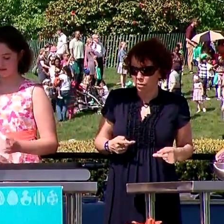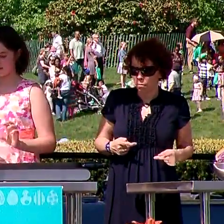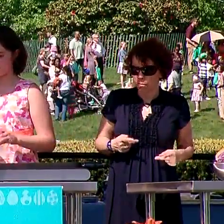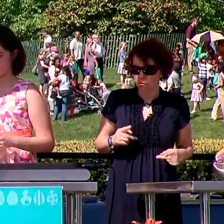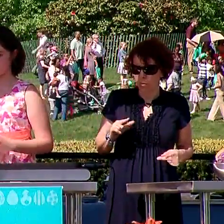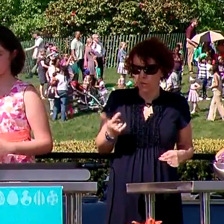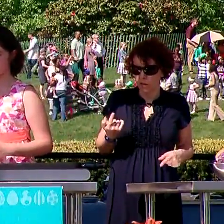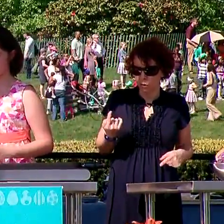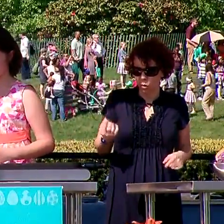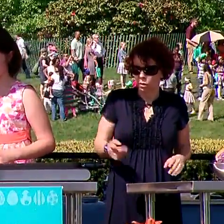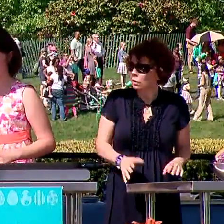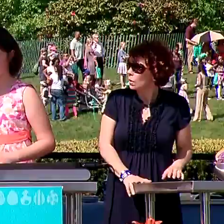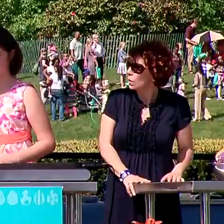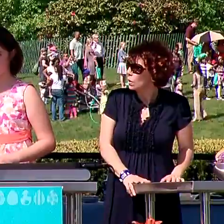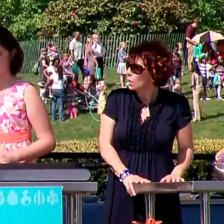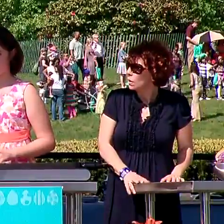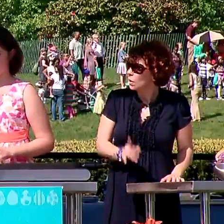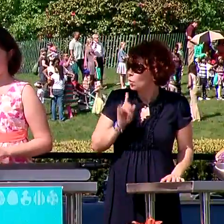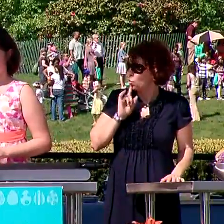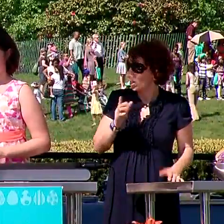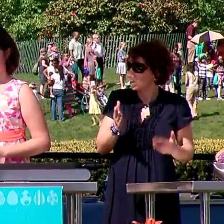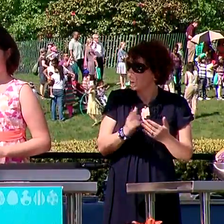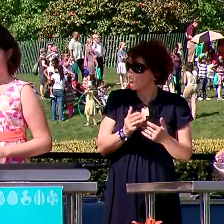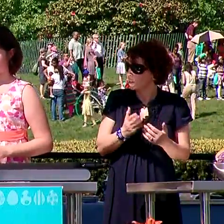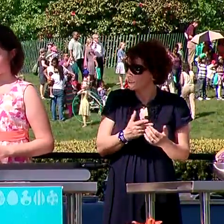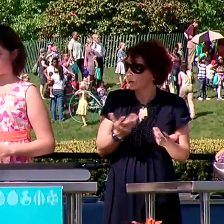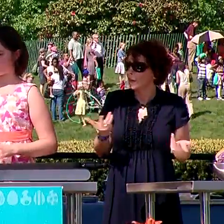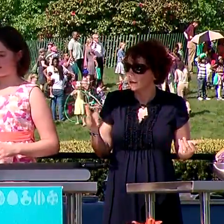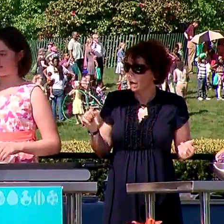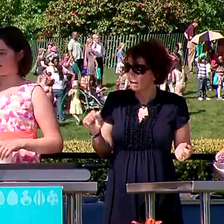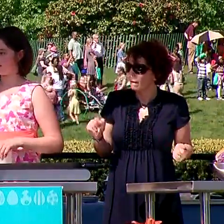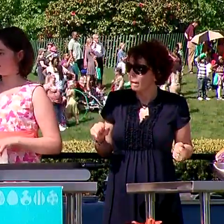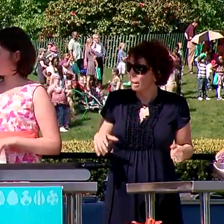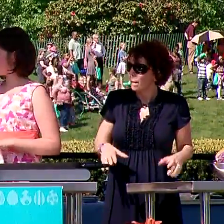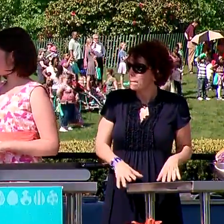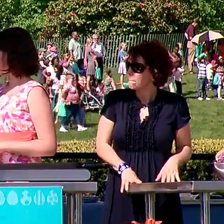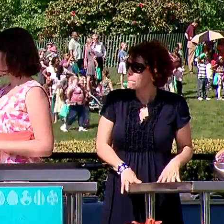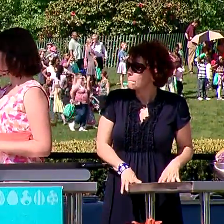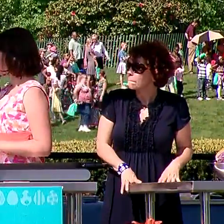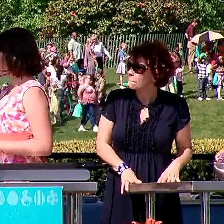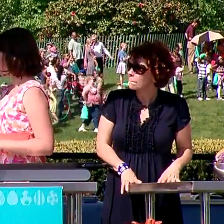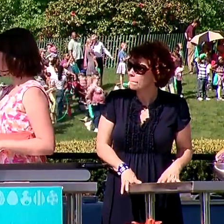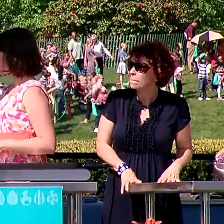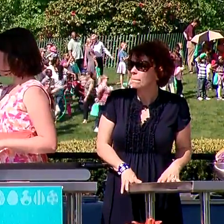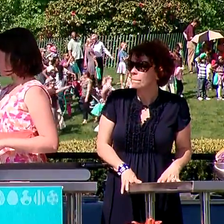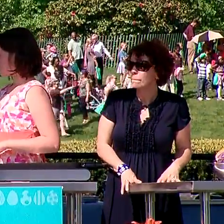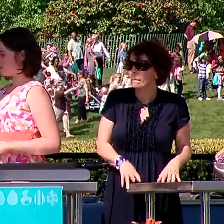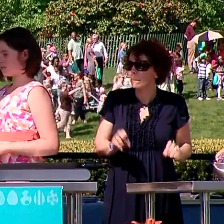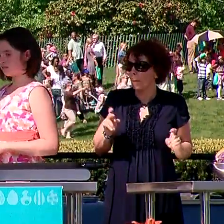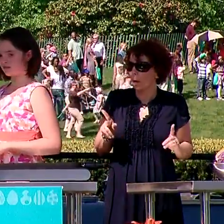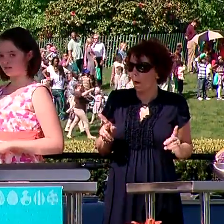Okay. Because it's really easy. Yeah. And what are you going to put in your quesadilla?